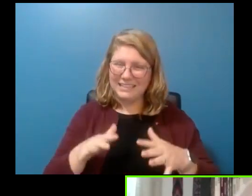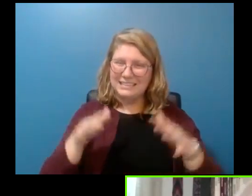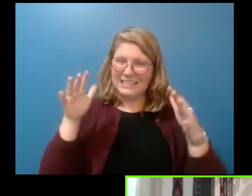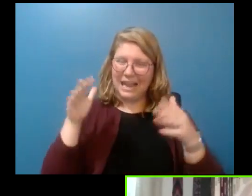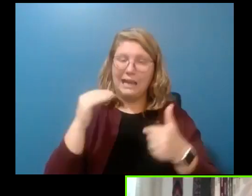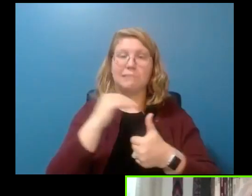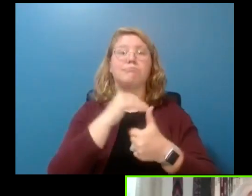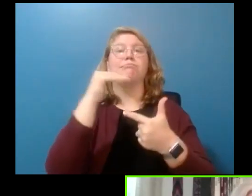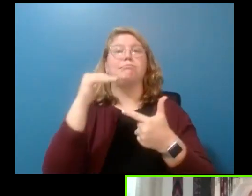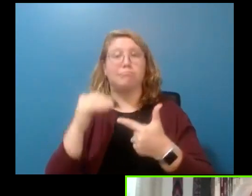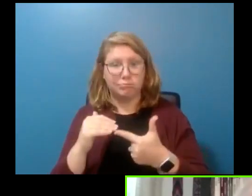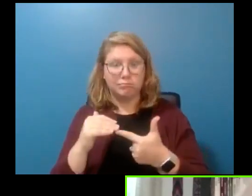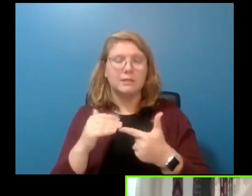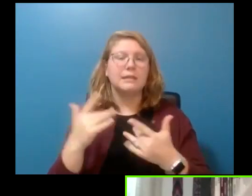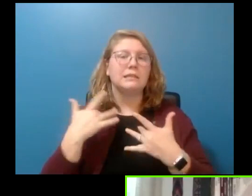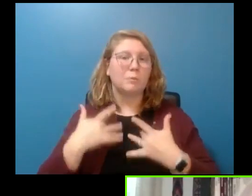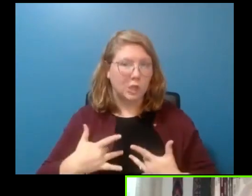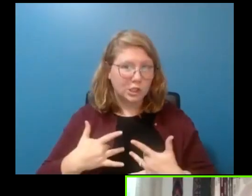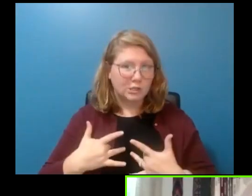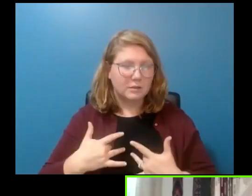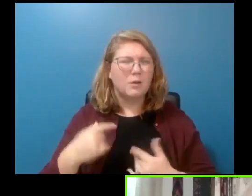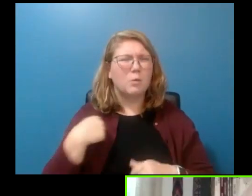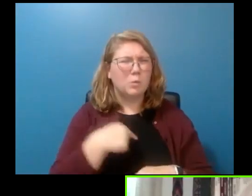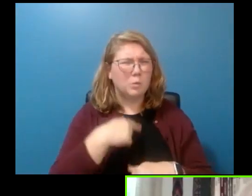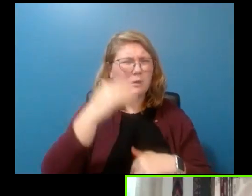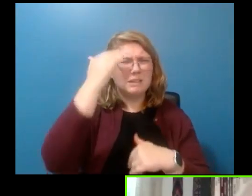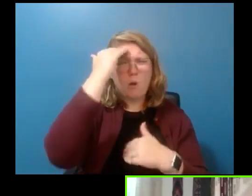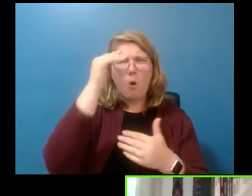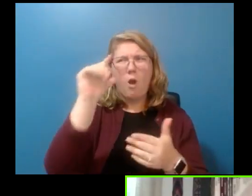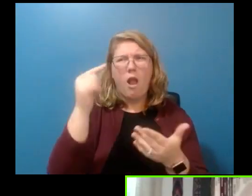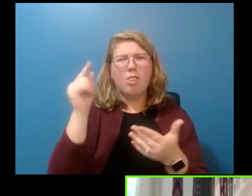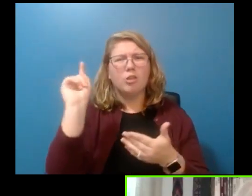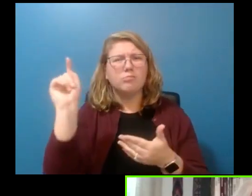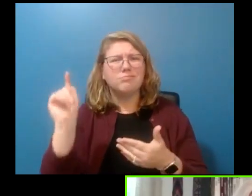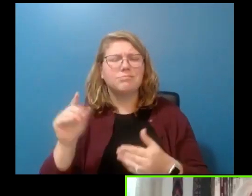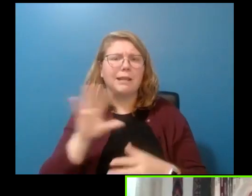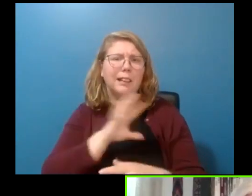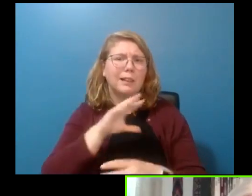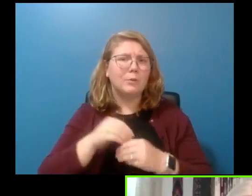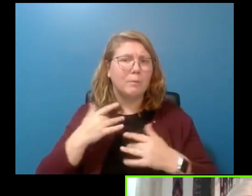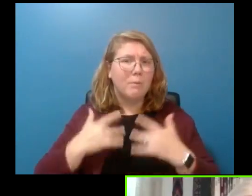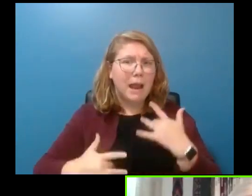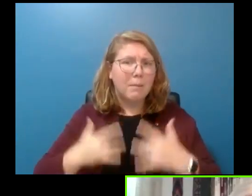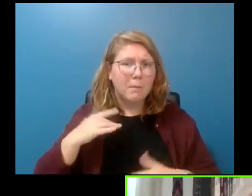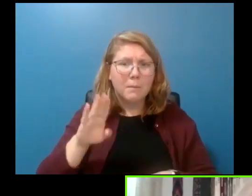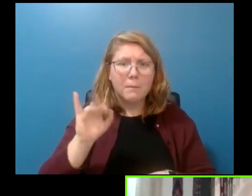Sue Abderholden: Thanks so much, Marcy, for inviting me this morning.